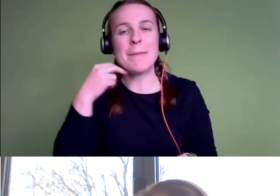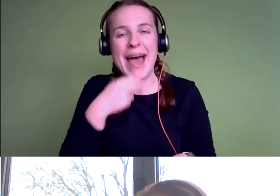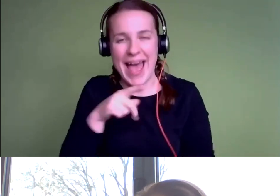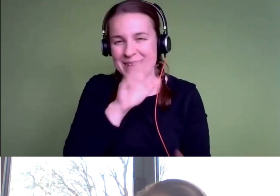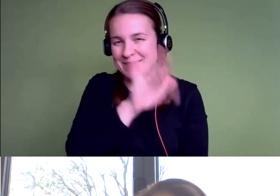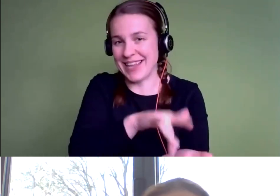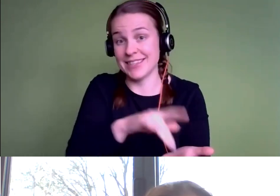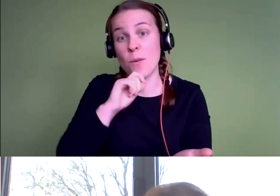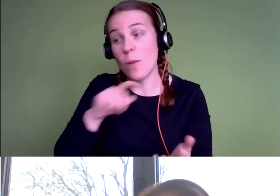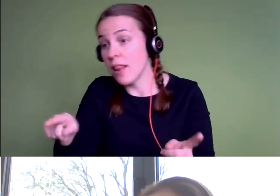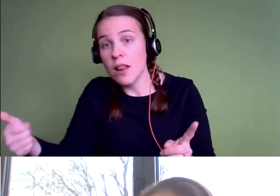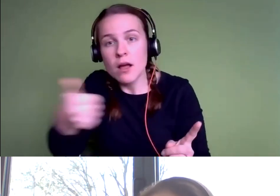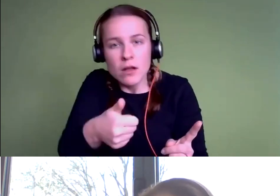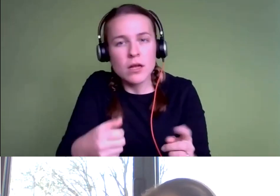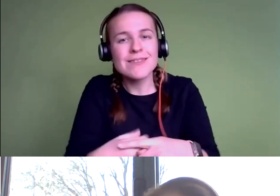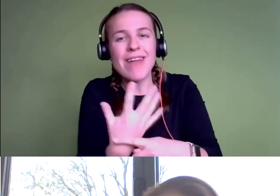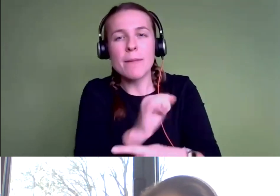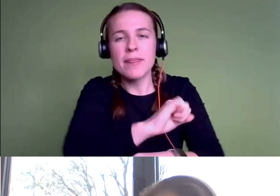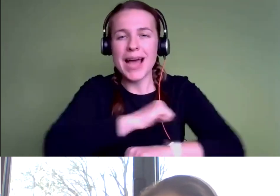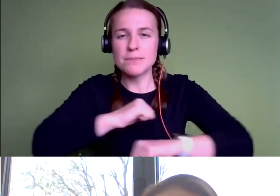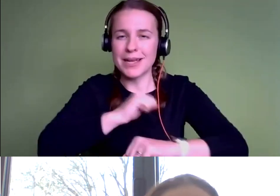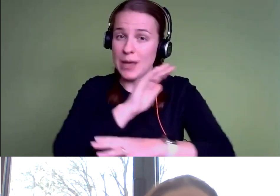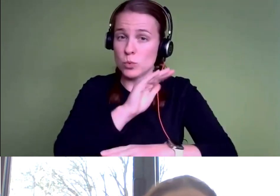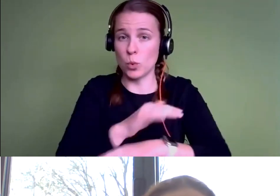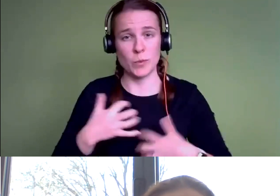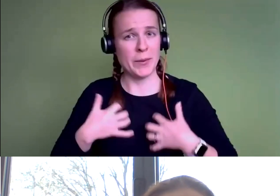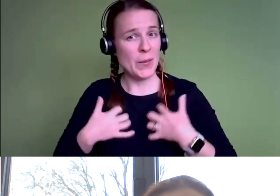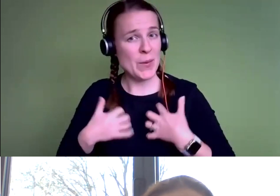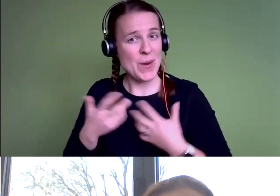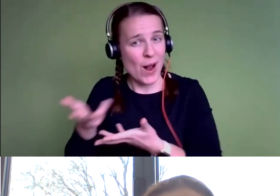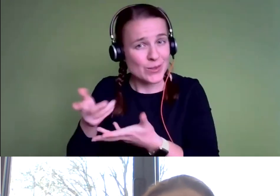TouchBase Pears. And the outdoor space.